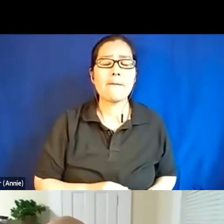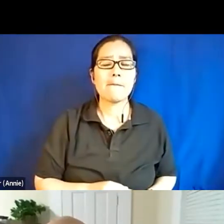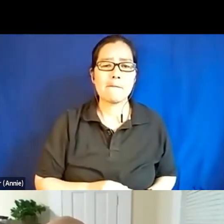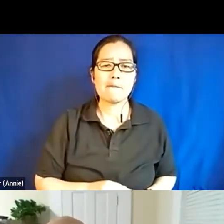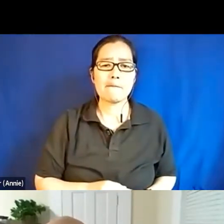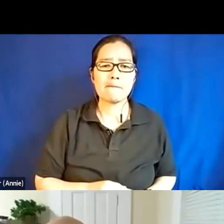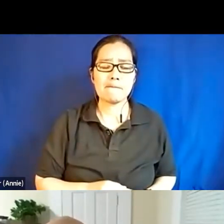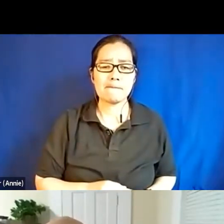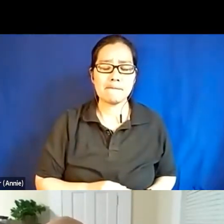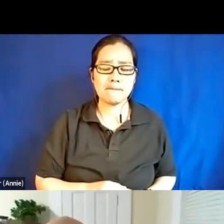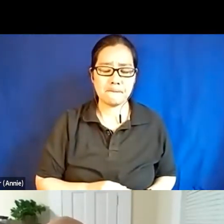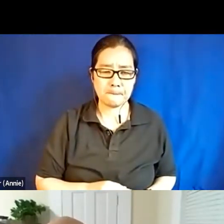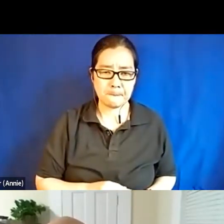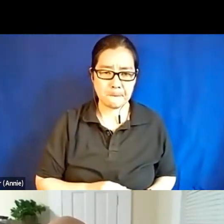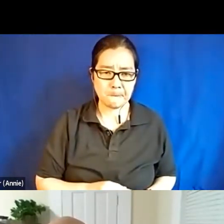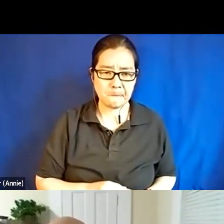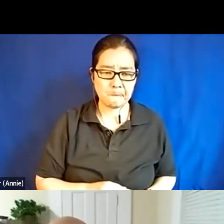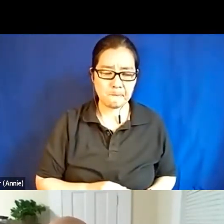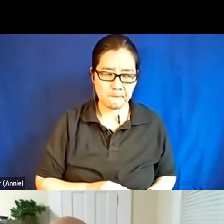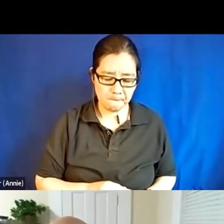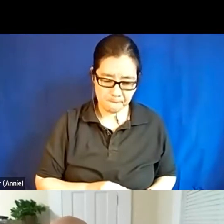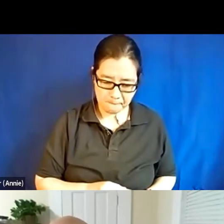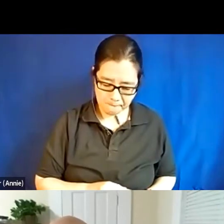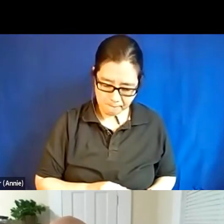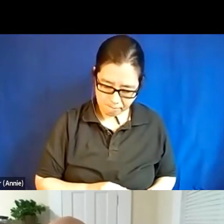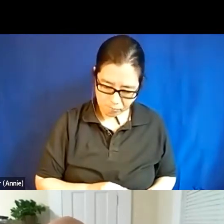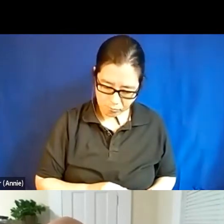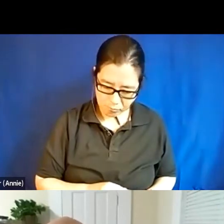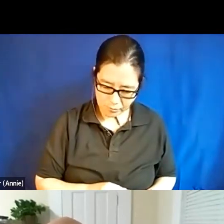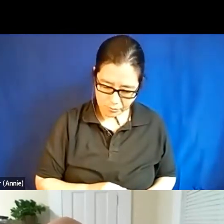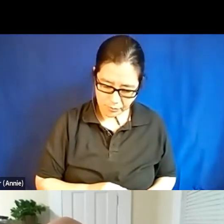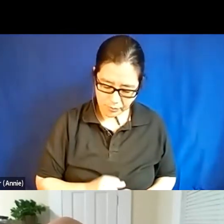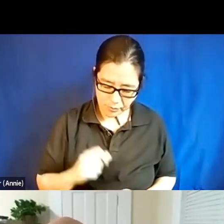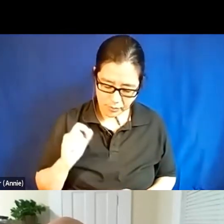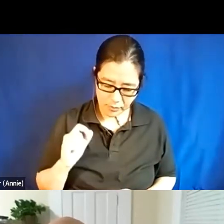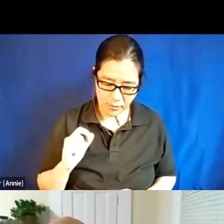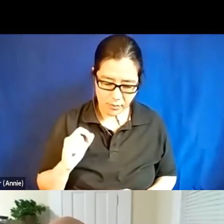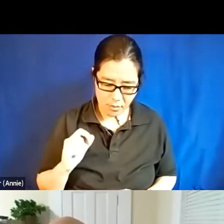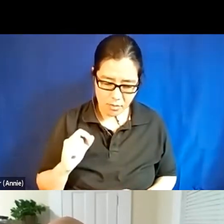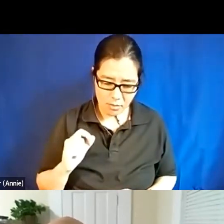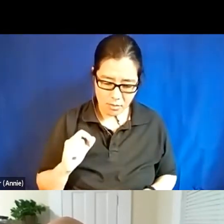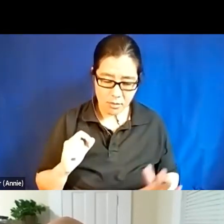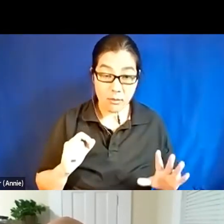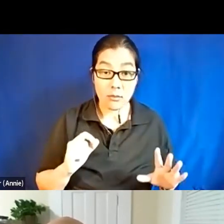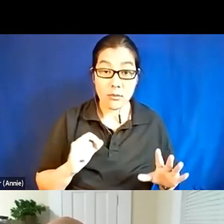make something with what we're working on that is exactly the same reading experience as a